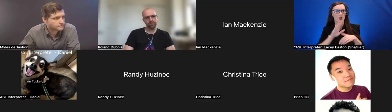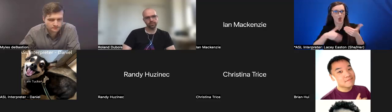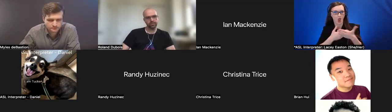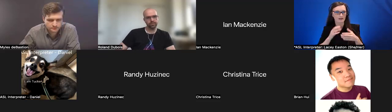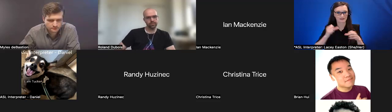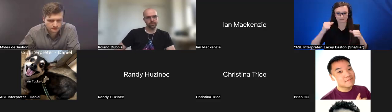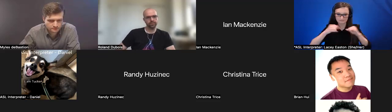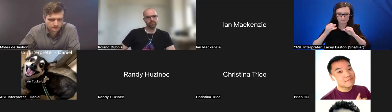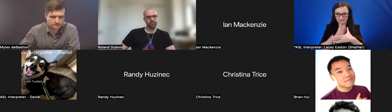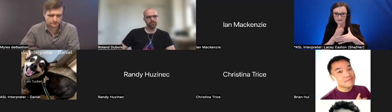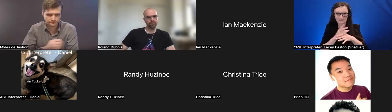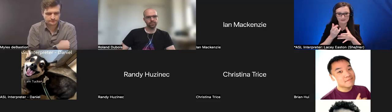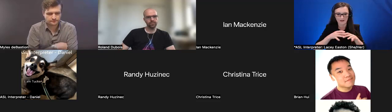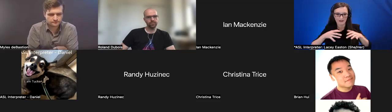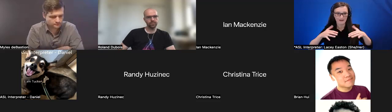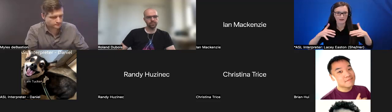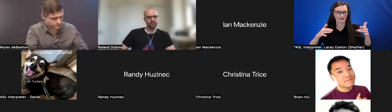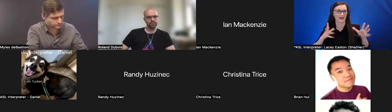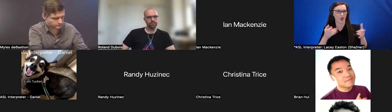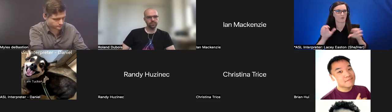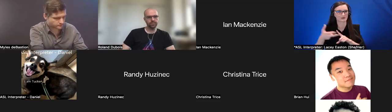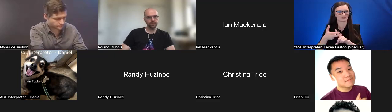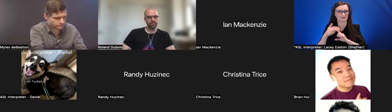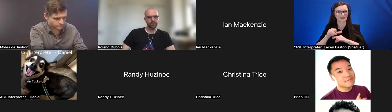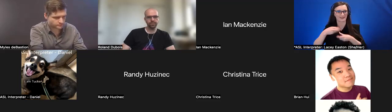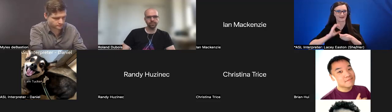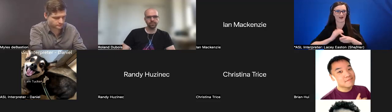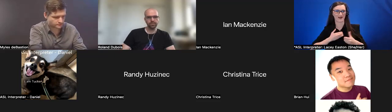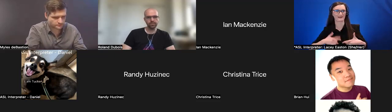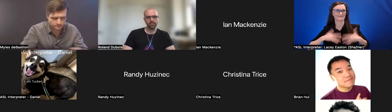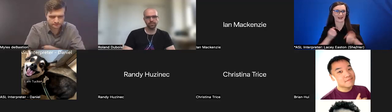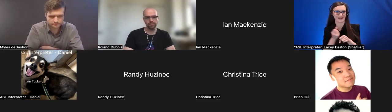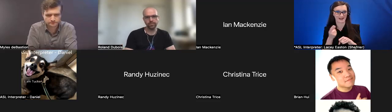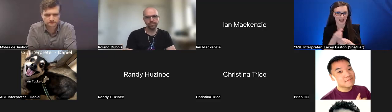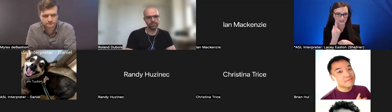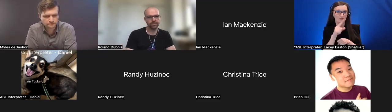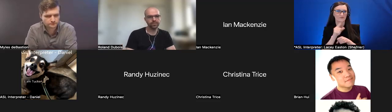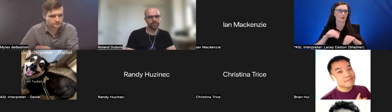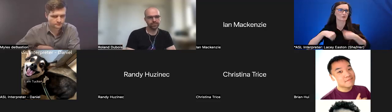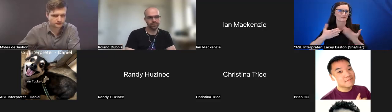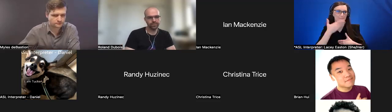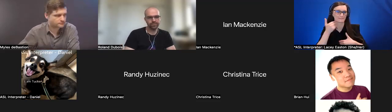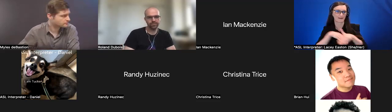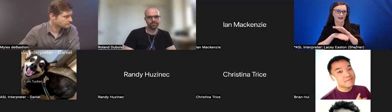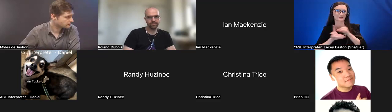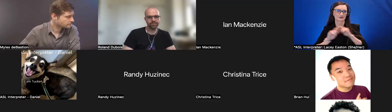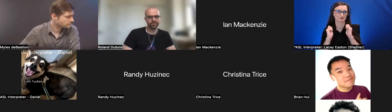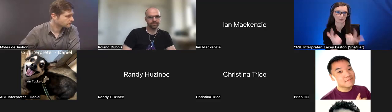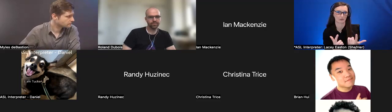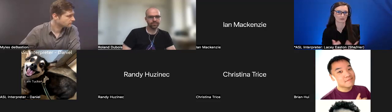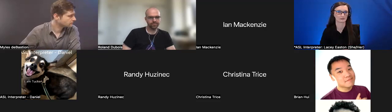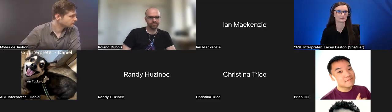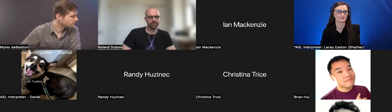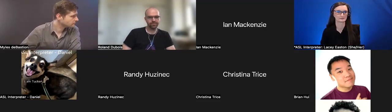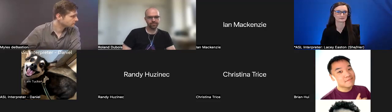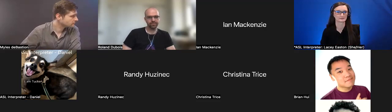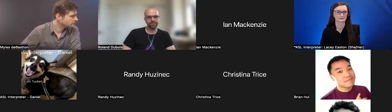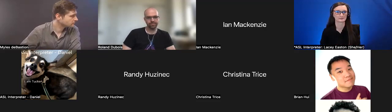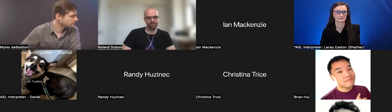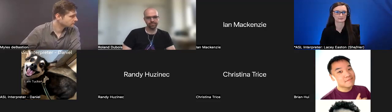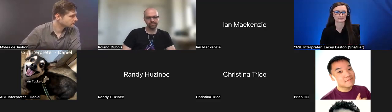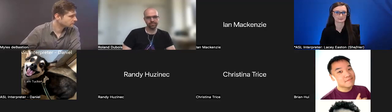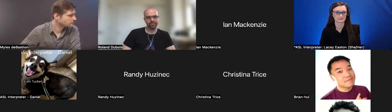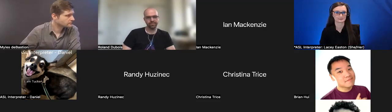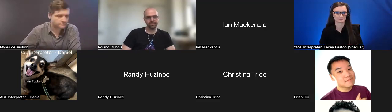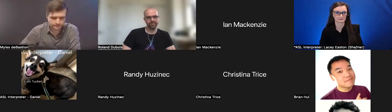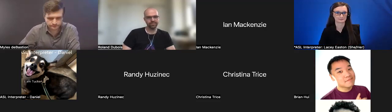that into our event for next year so that we can provide that better access to everyone.